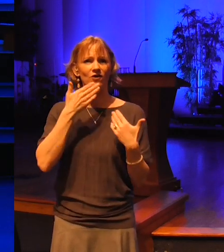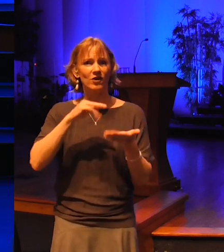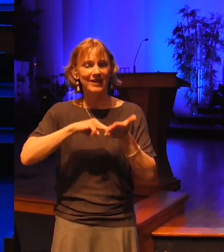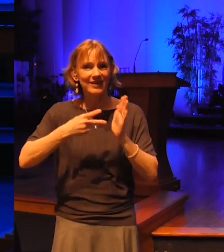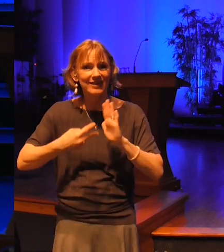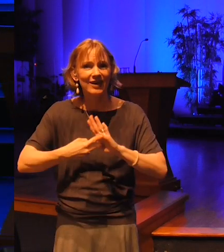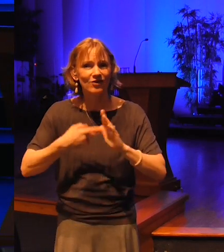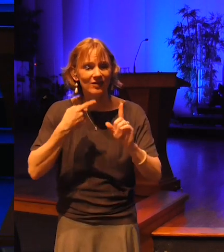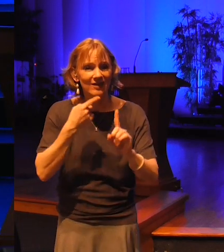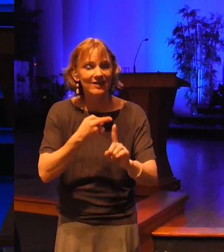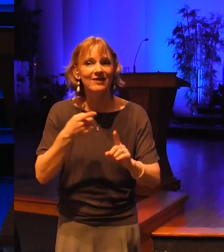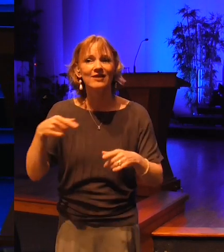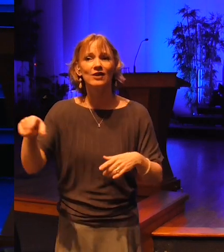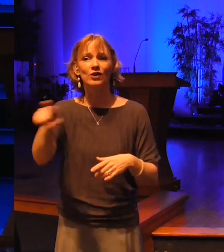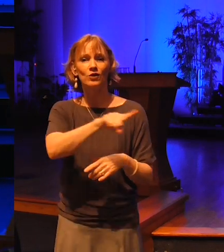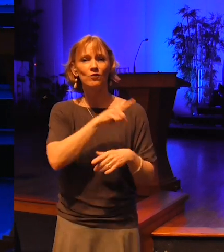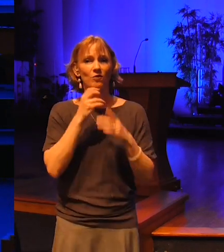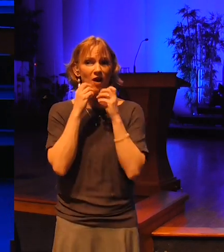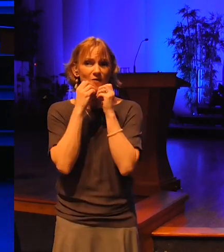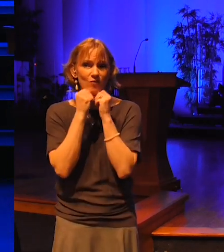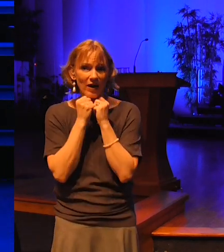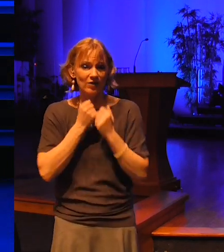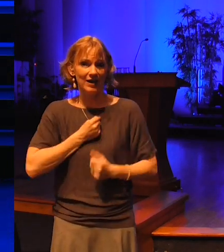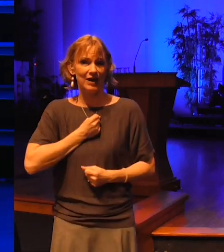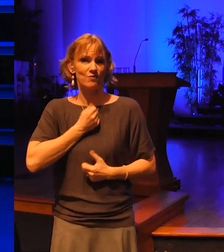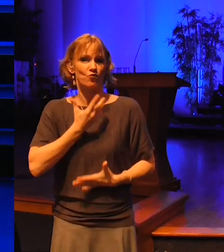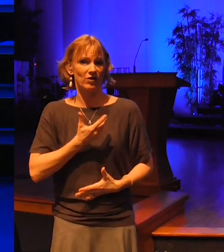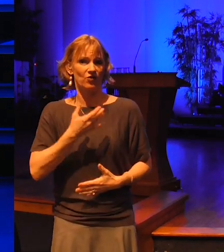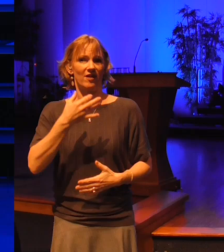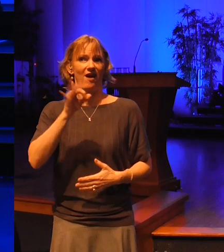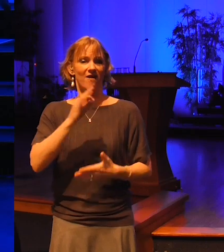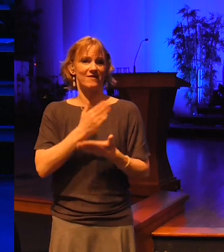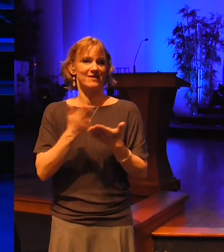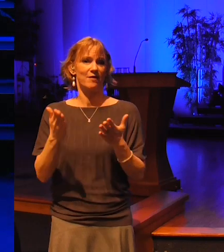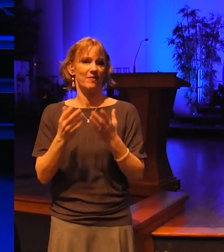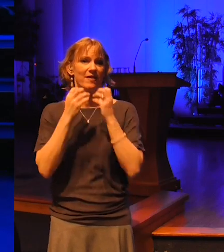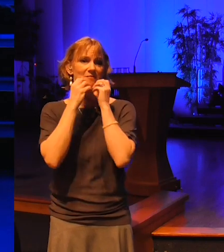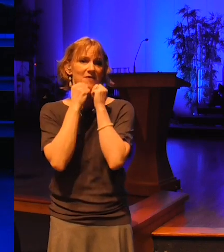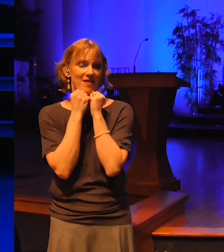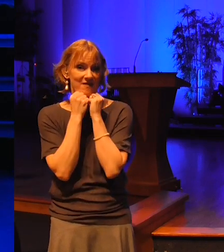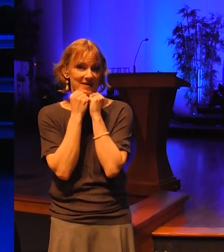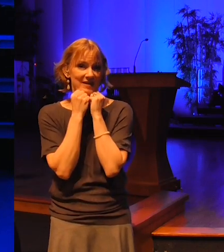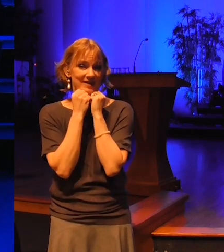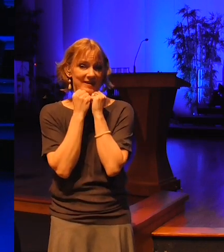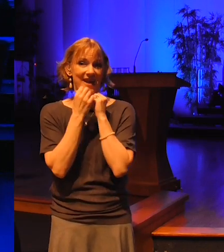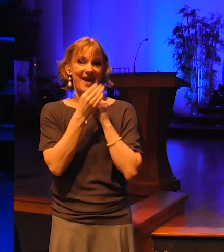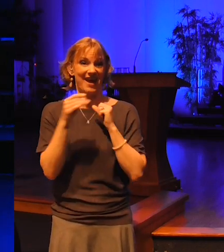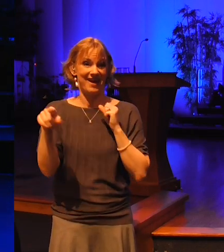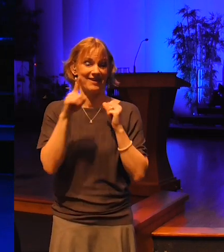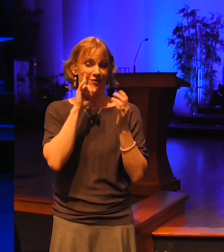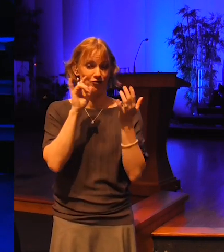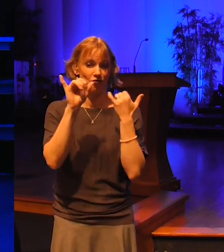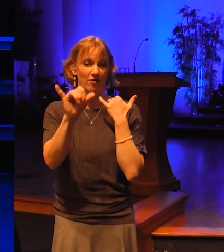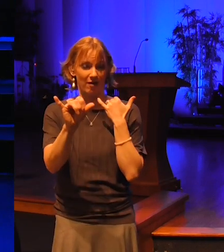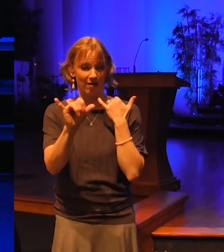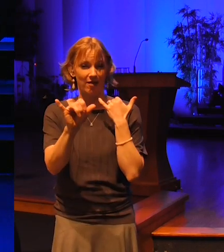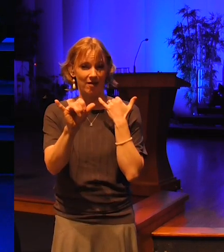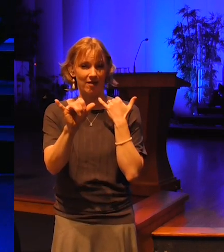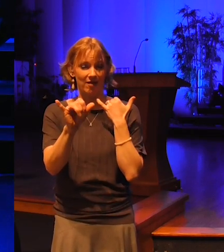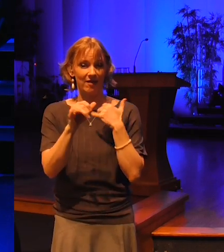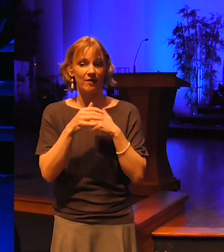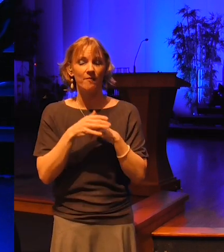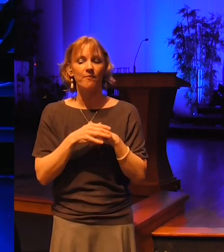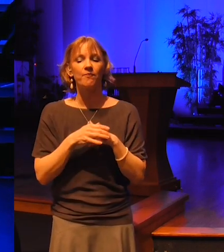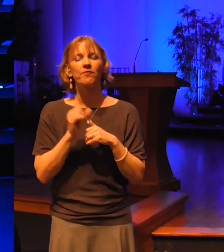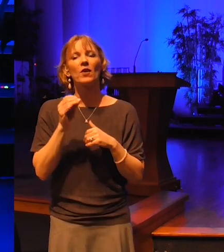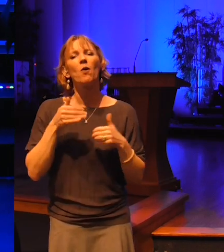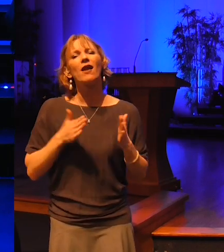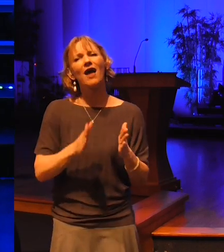you are a precious expression of something beloved and eternal so let God love you and let God love